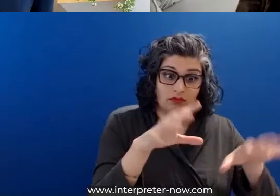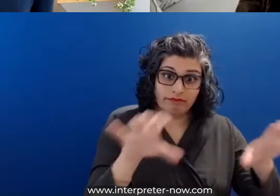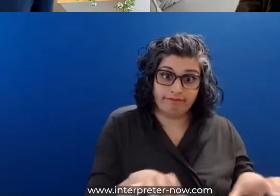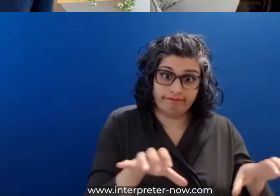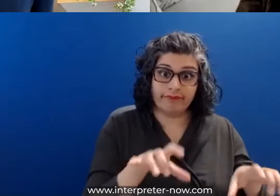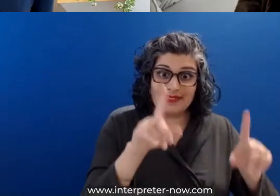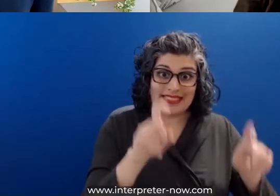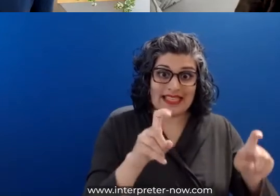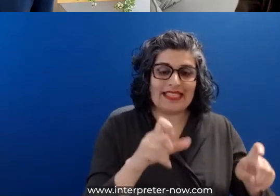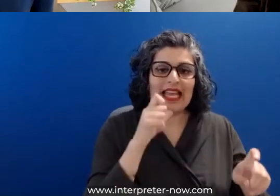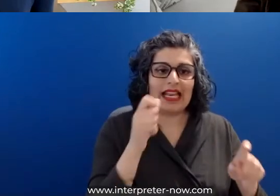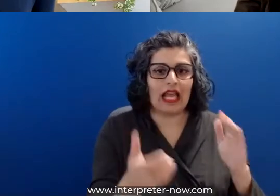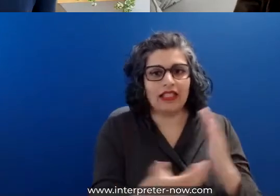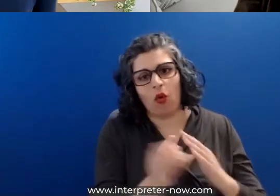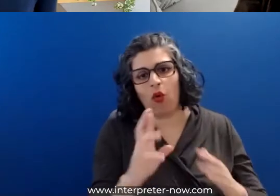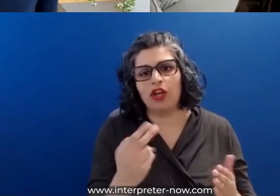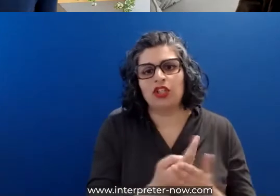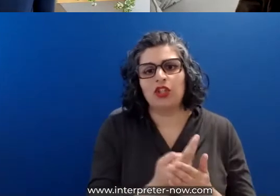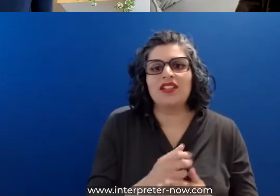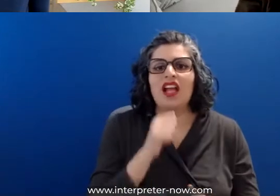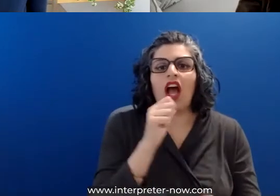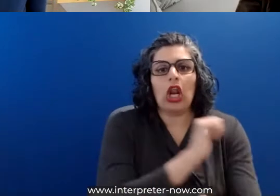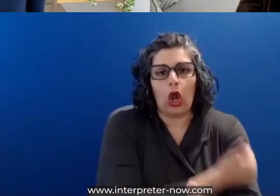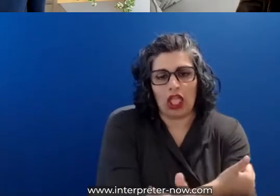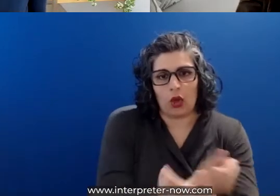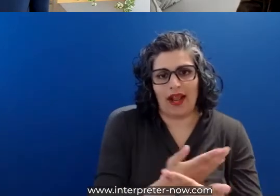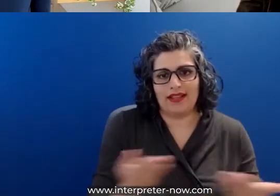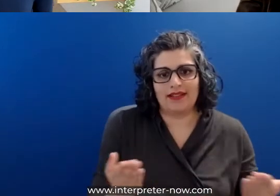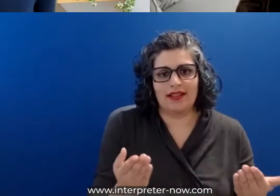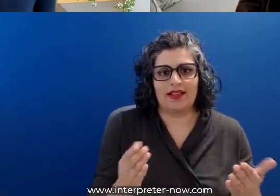or using unauthorized material, or anything else that would be breaking the rules.